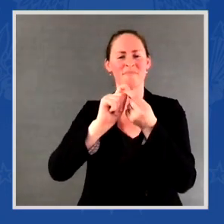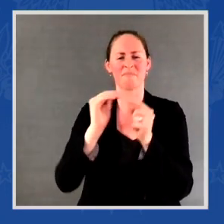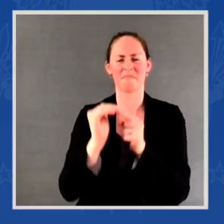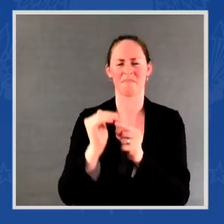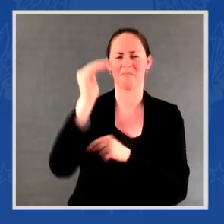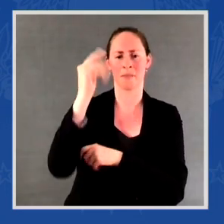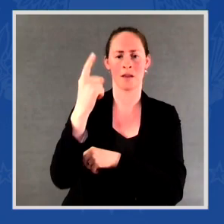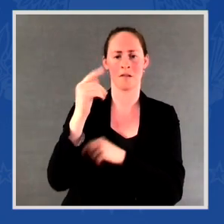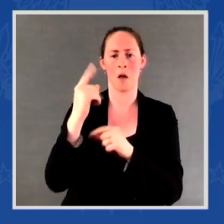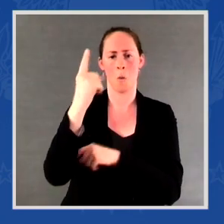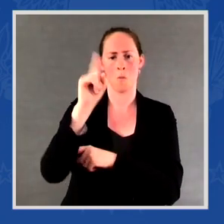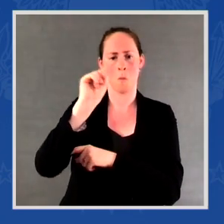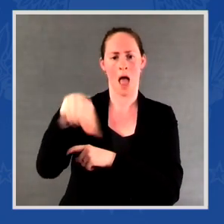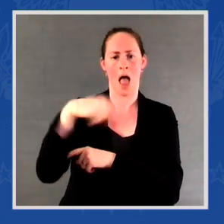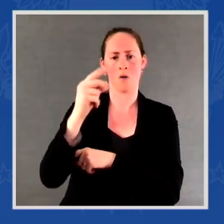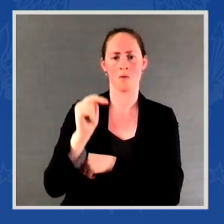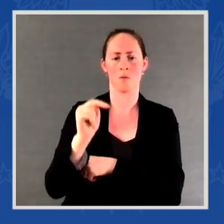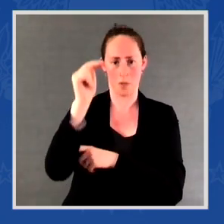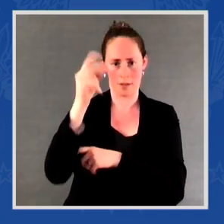who helped develop the COVID-19 vaccine --